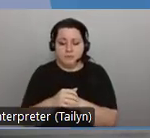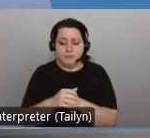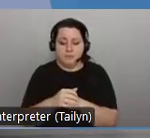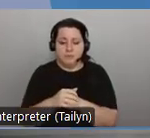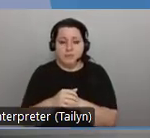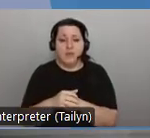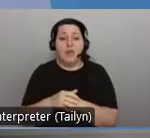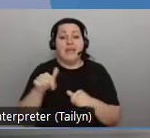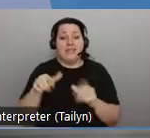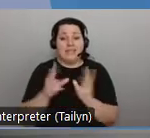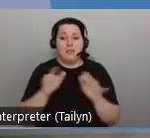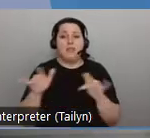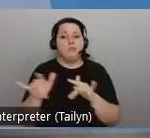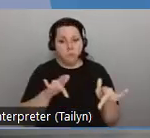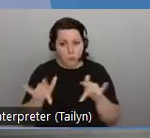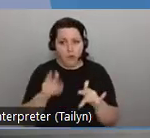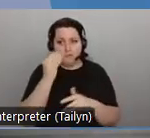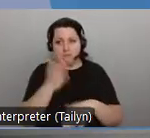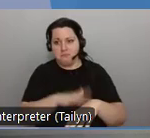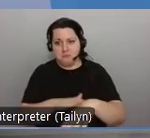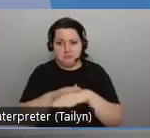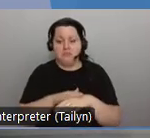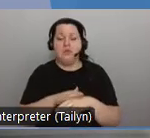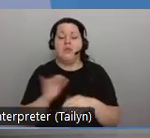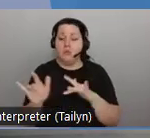message the hosts and we will try to solve that as soon as we are able to.